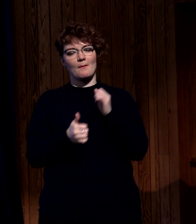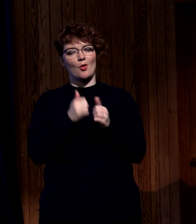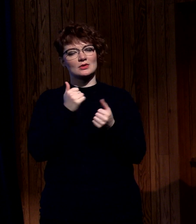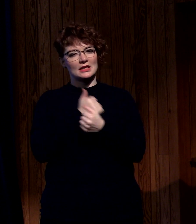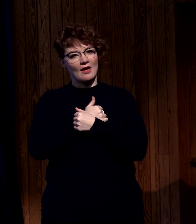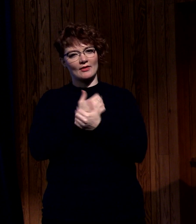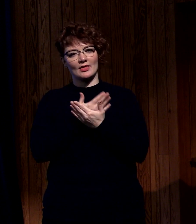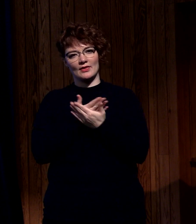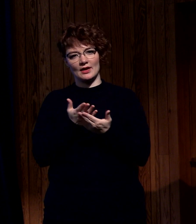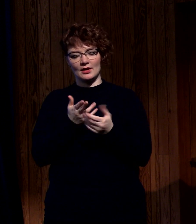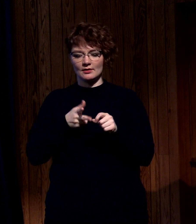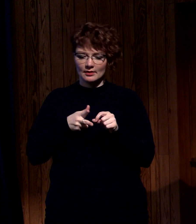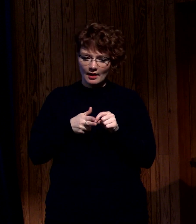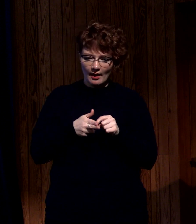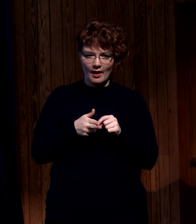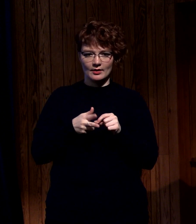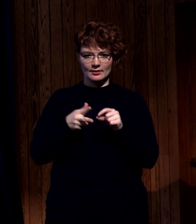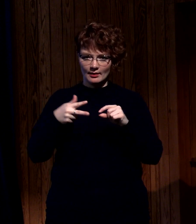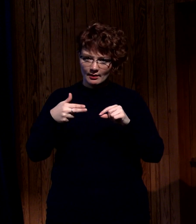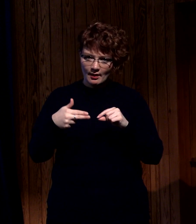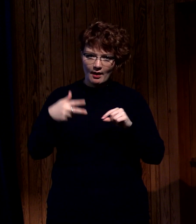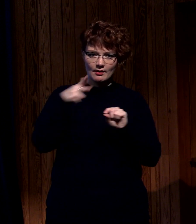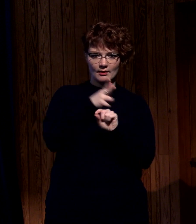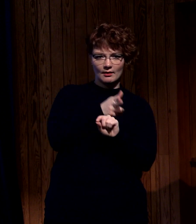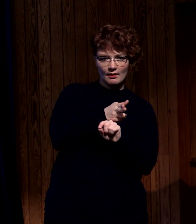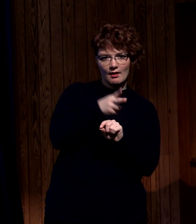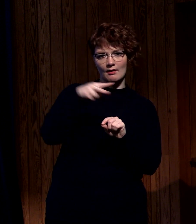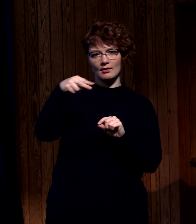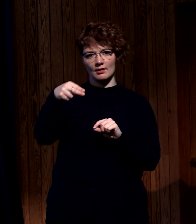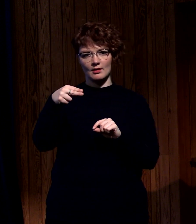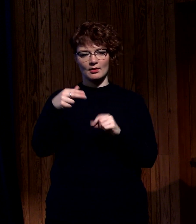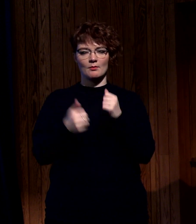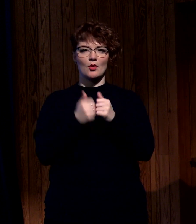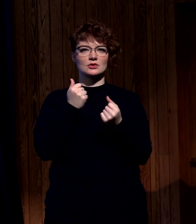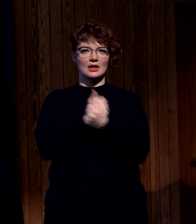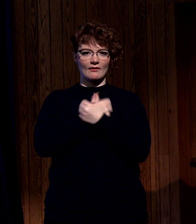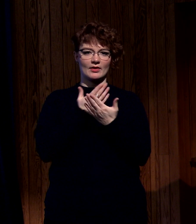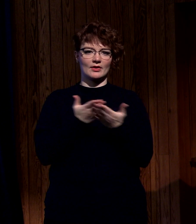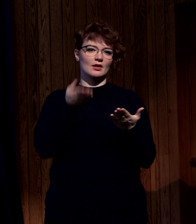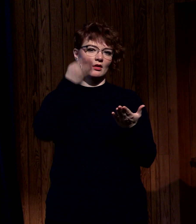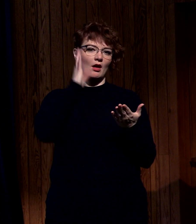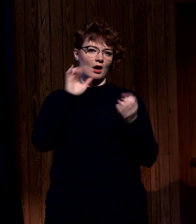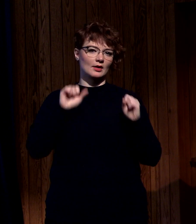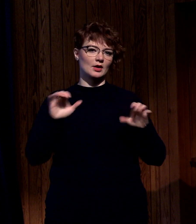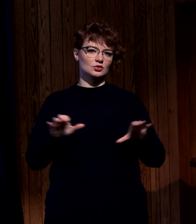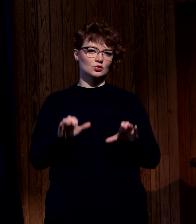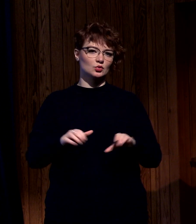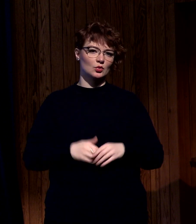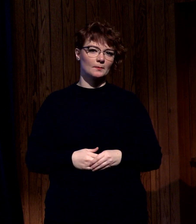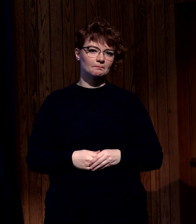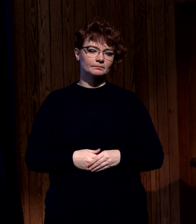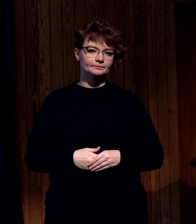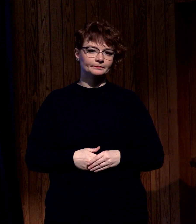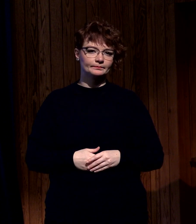can do it's the most loving thing God can do. So how might